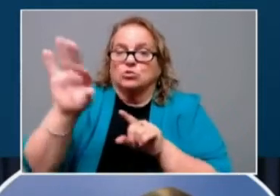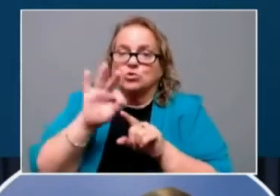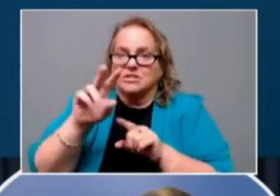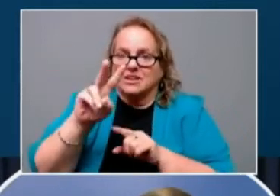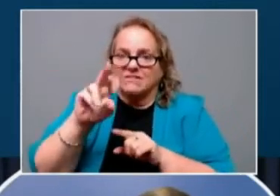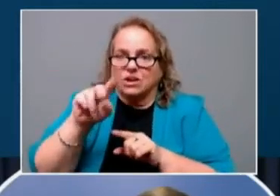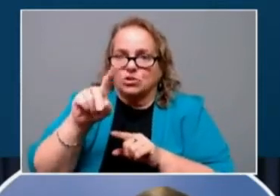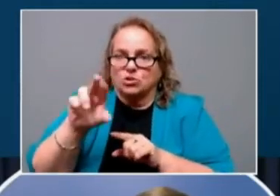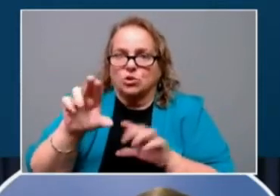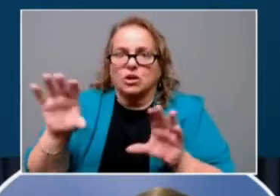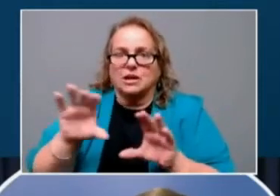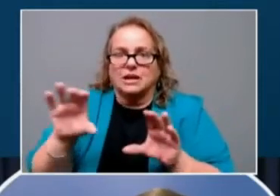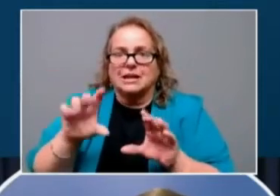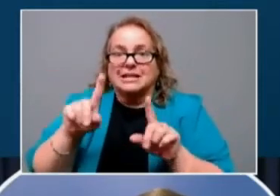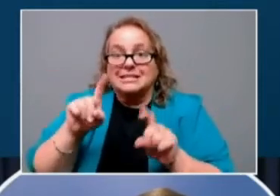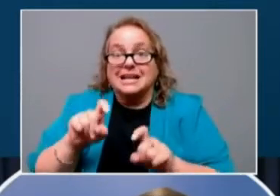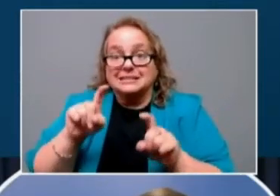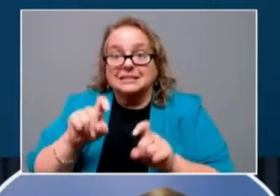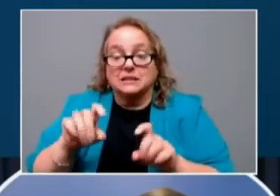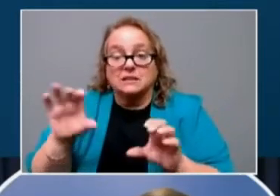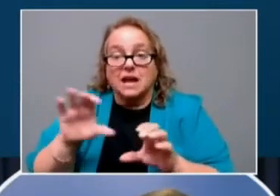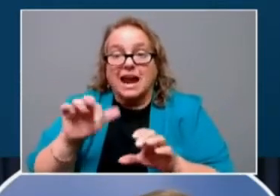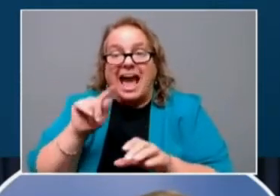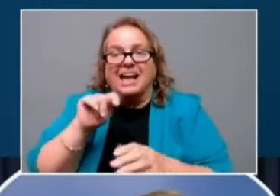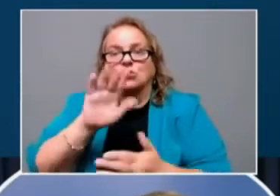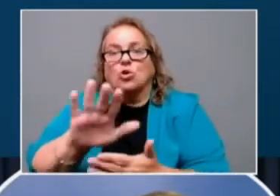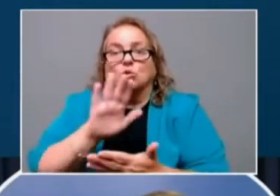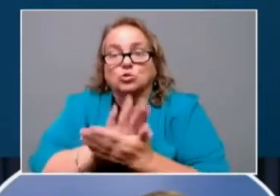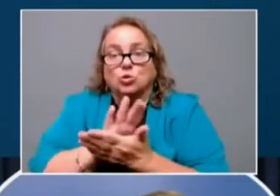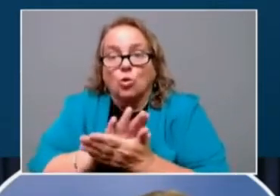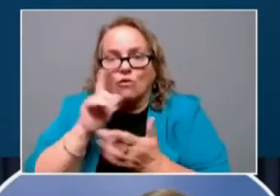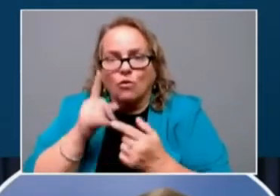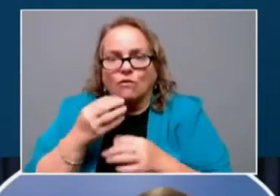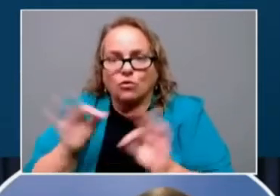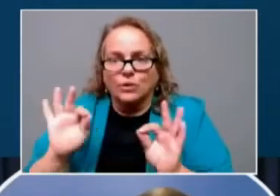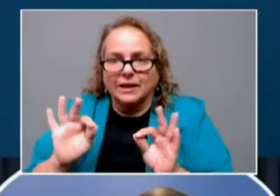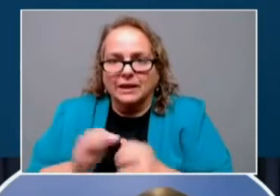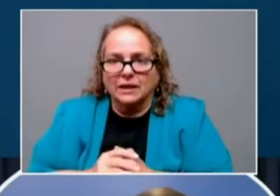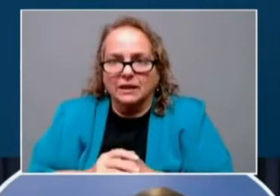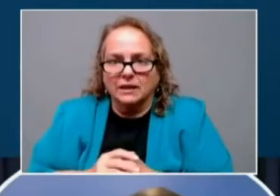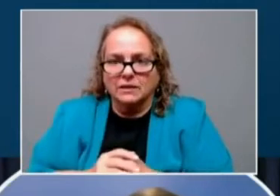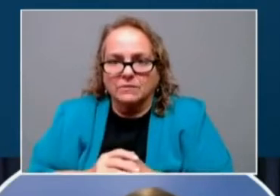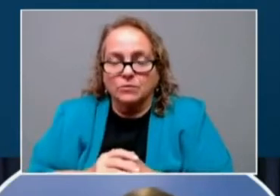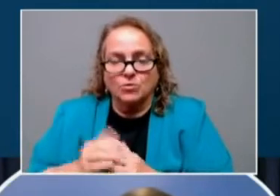at their school for free. Now we've had some um confusion when a school